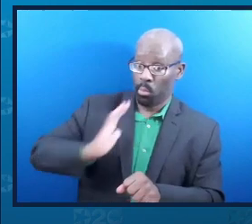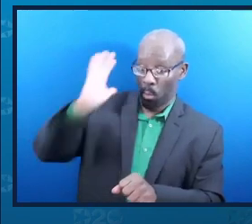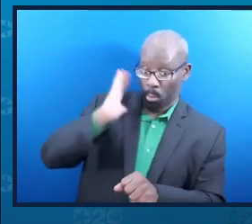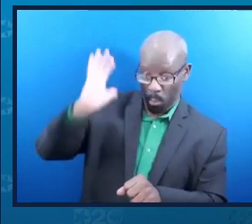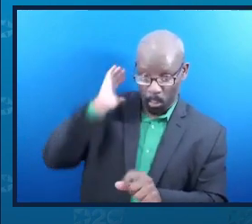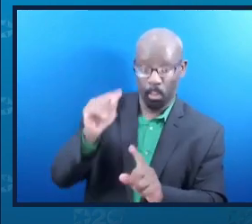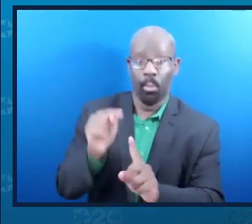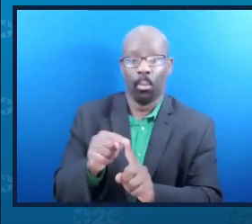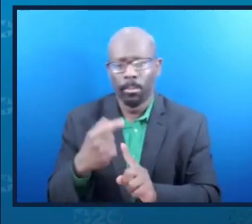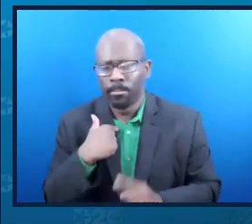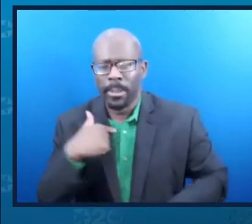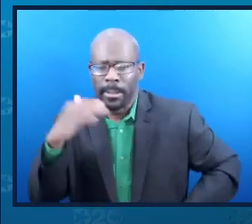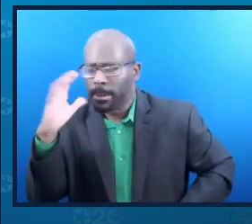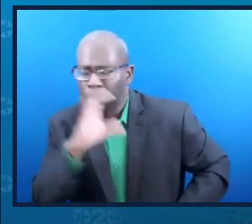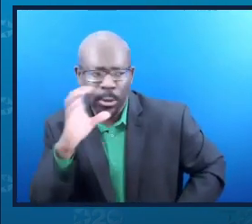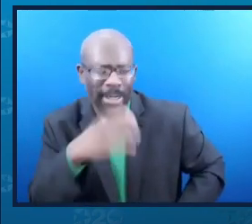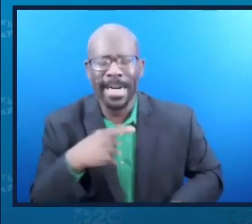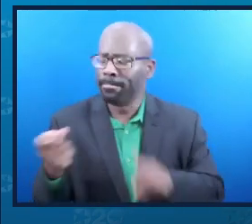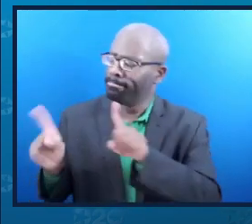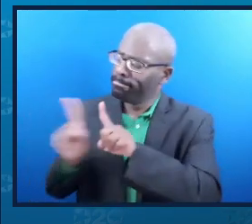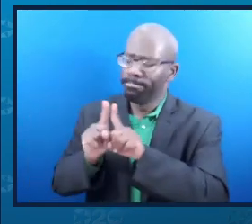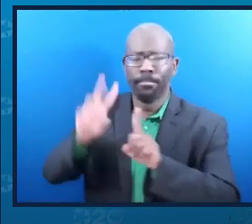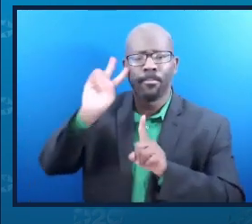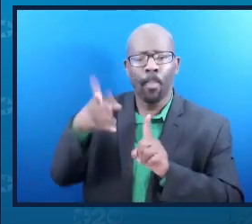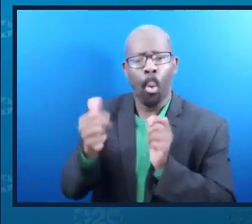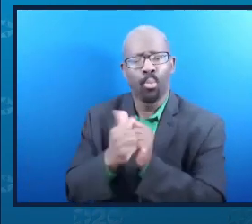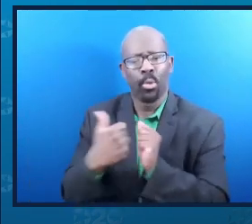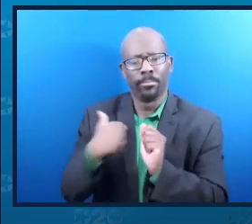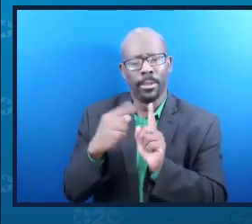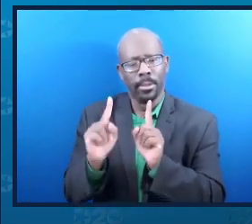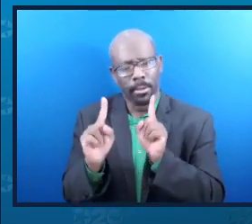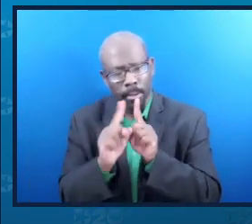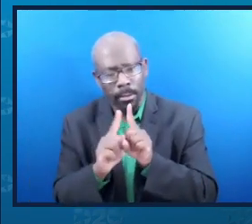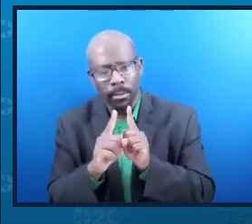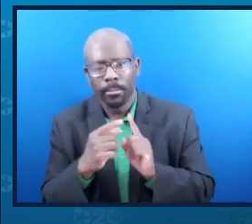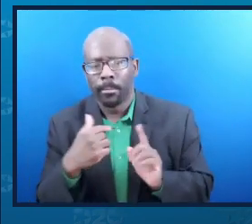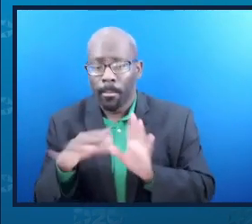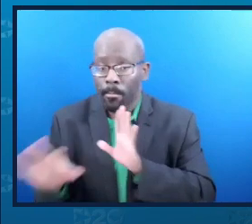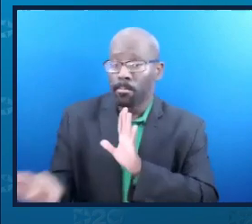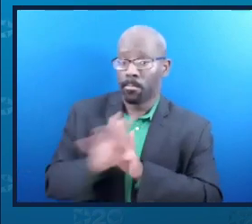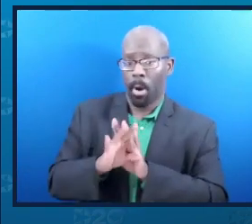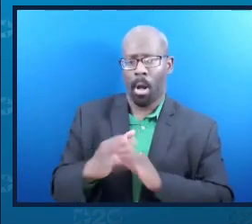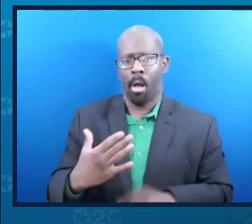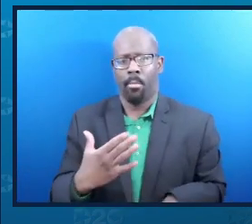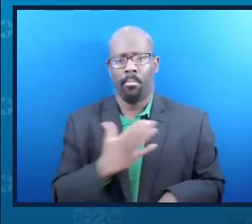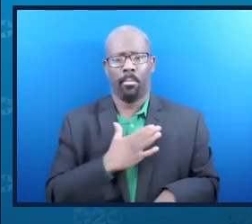DIDN'T KNOW I WOULD END UP FINDING A MOTH BROTHER.